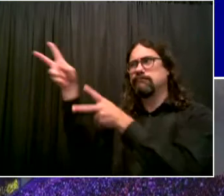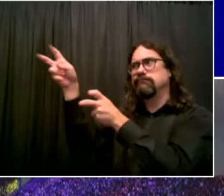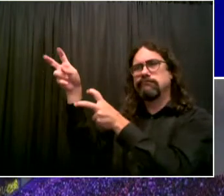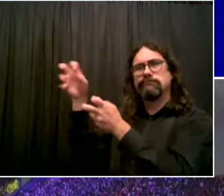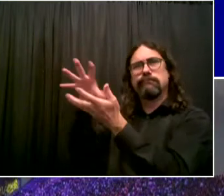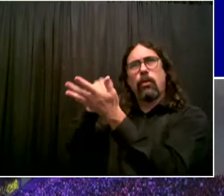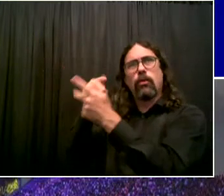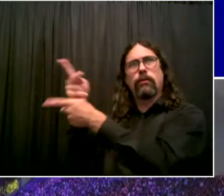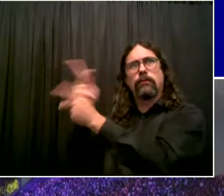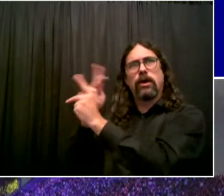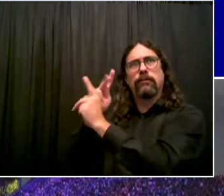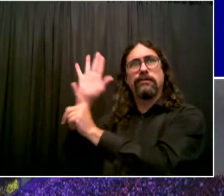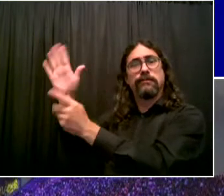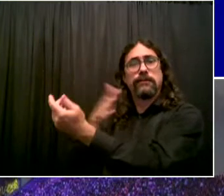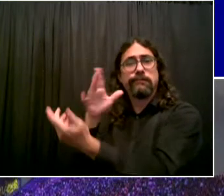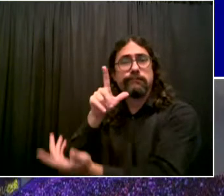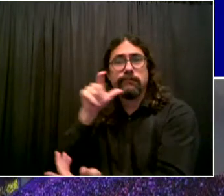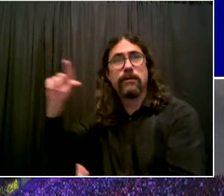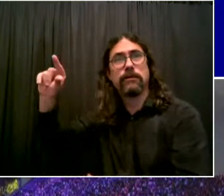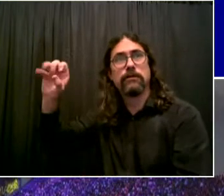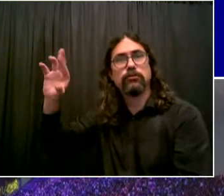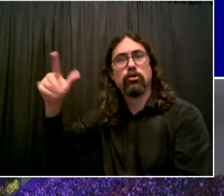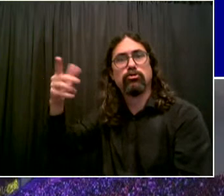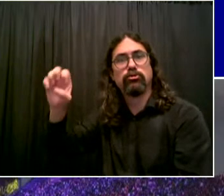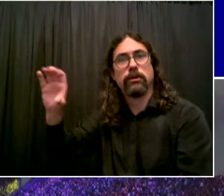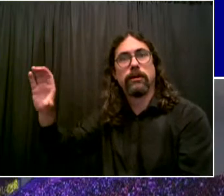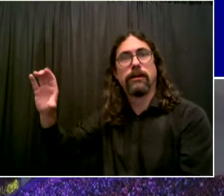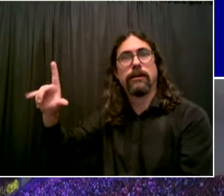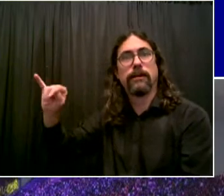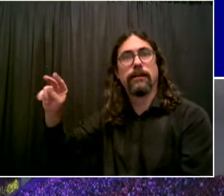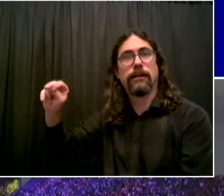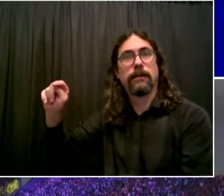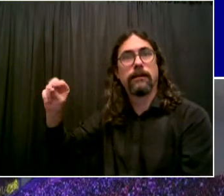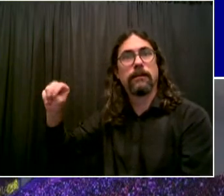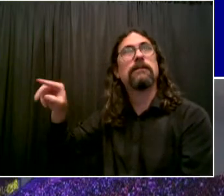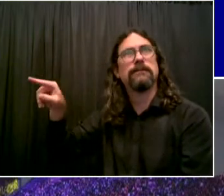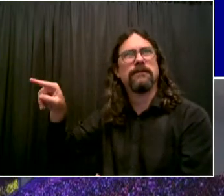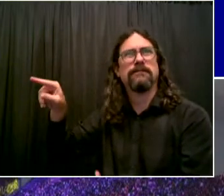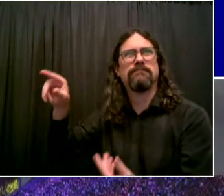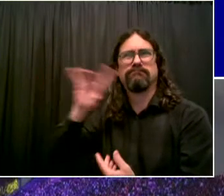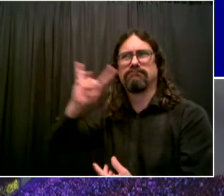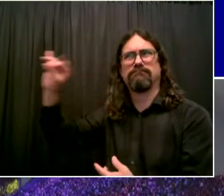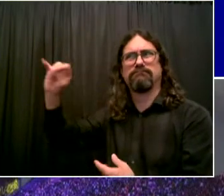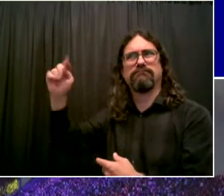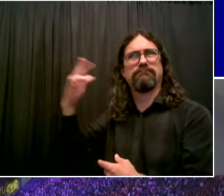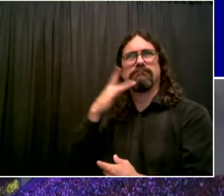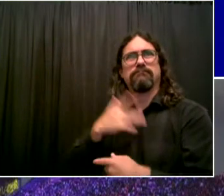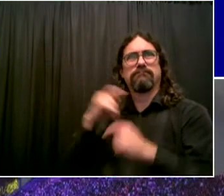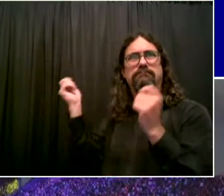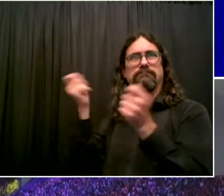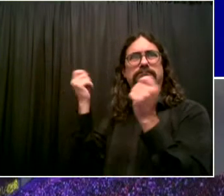HIP-HOP, GEORGE CLINTON, PARLAMINET FUNKADELIC.